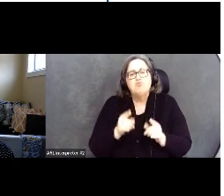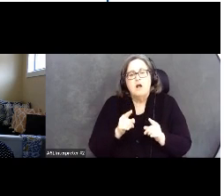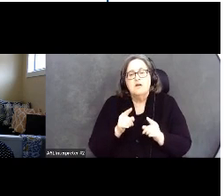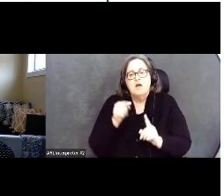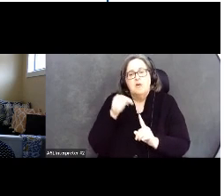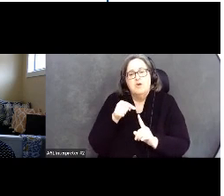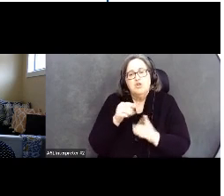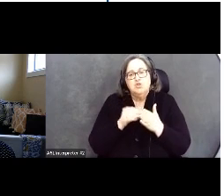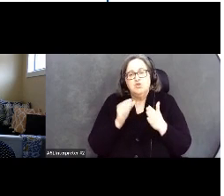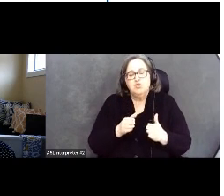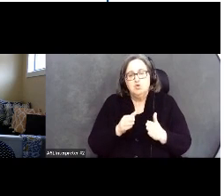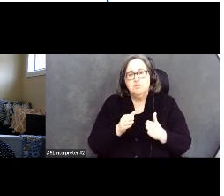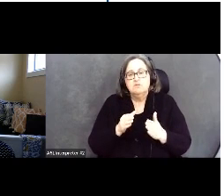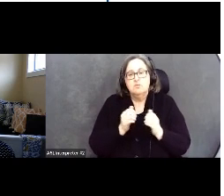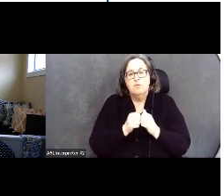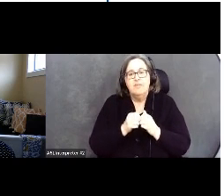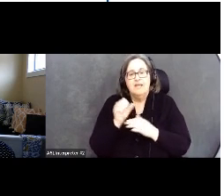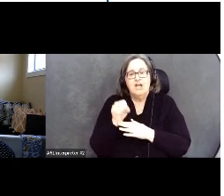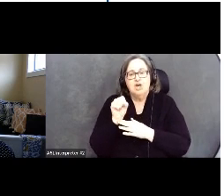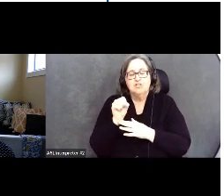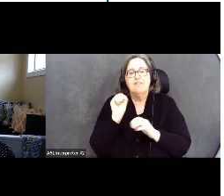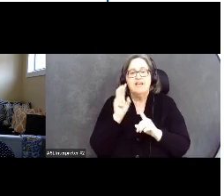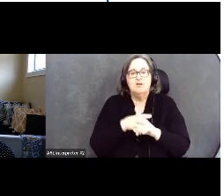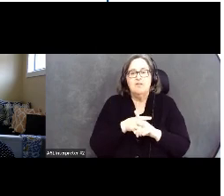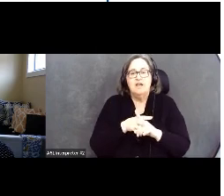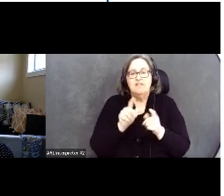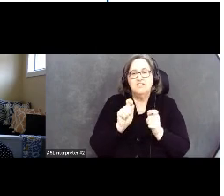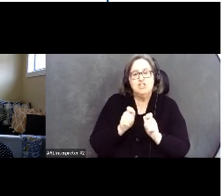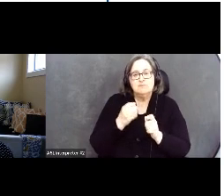So they can apply those adjustments and supports right away. Next slide.